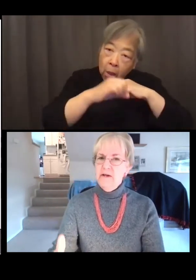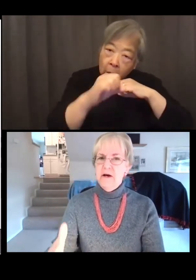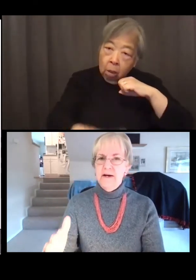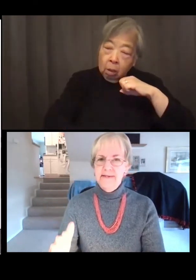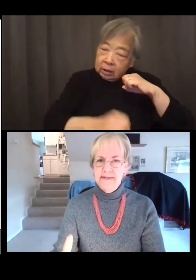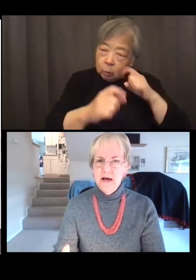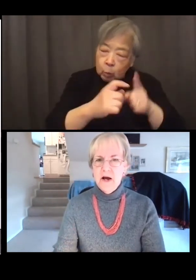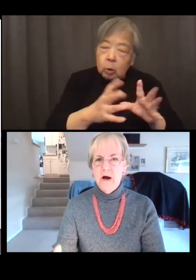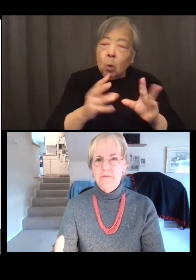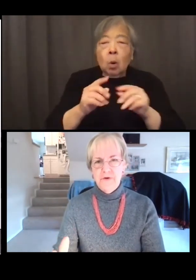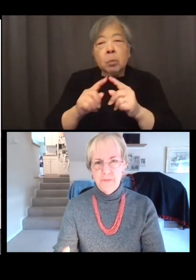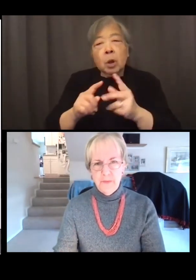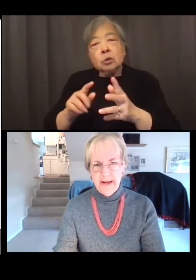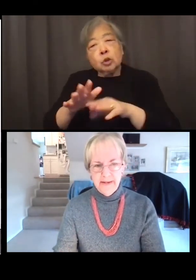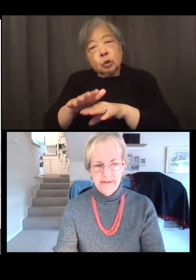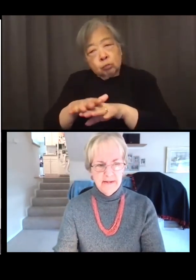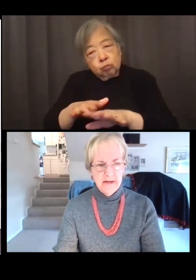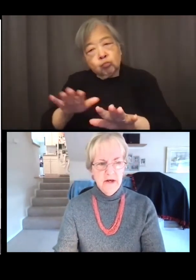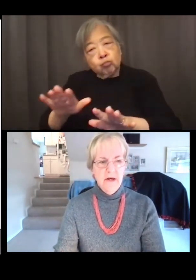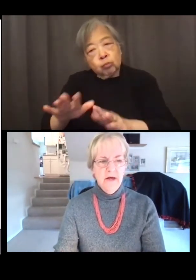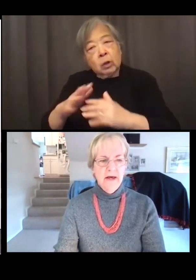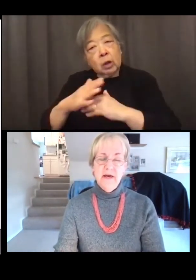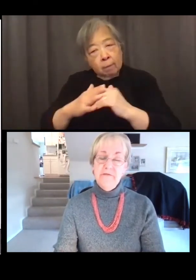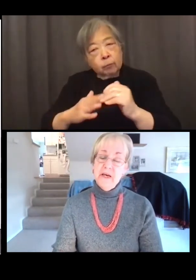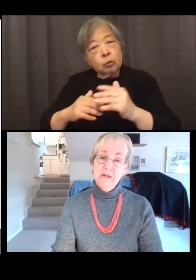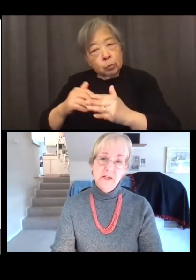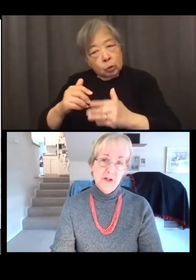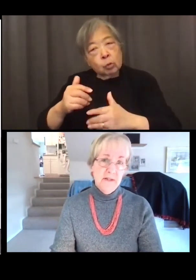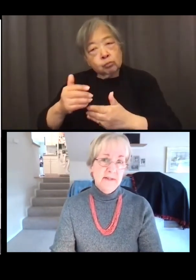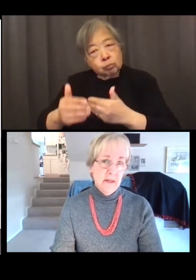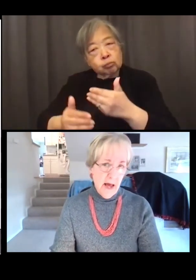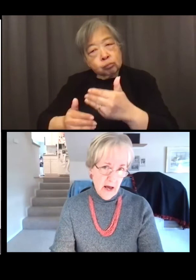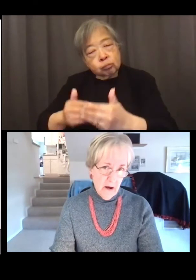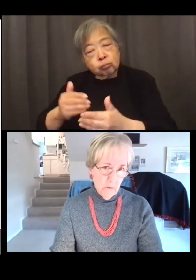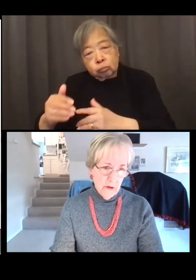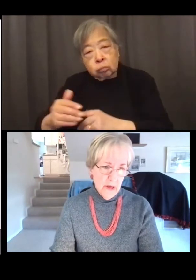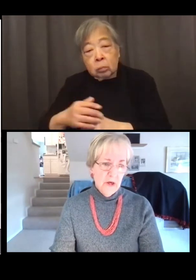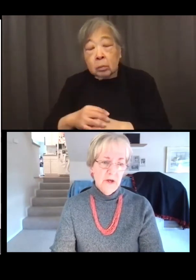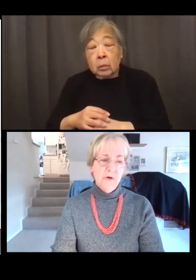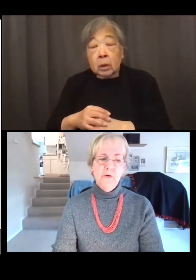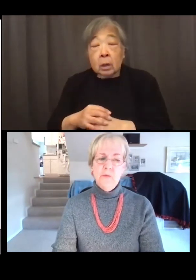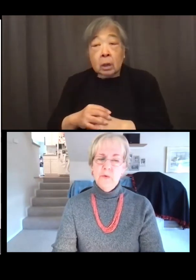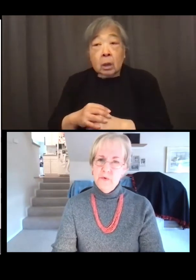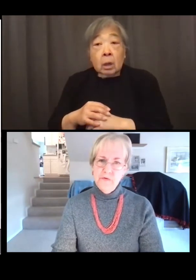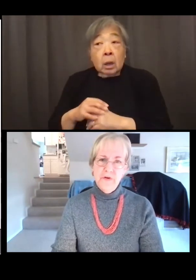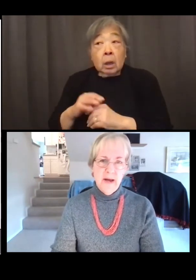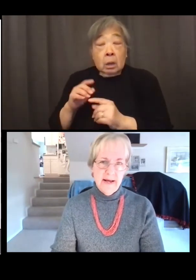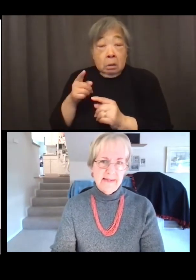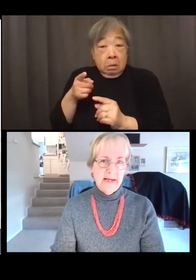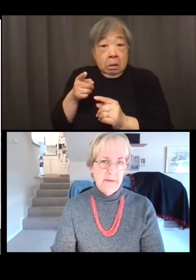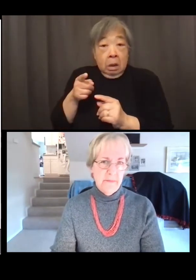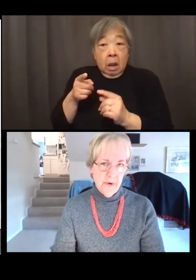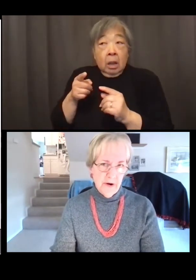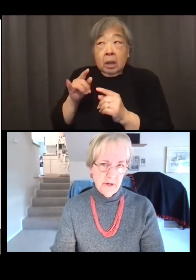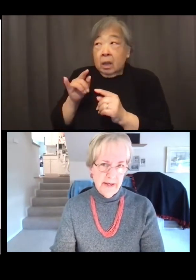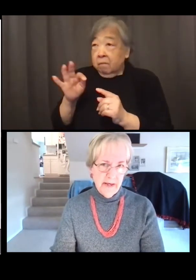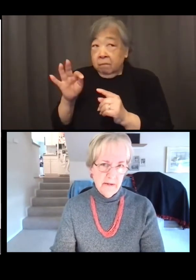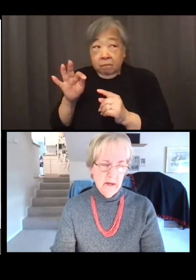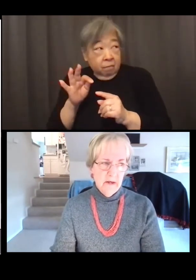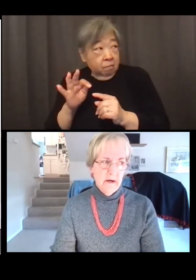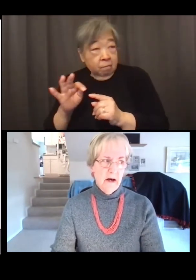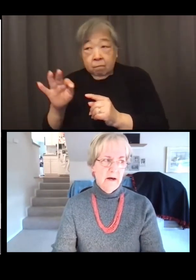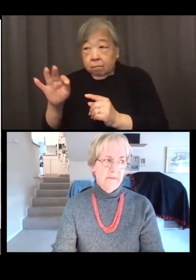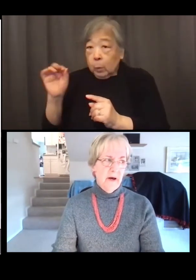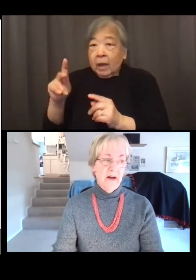a nice comfortable pace If conditions allow you can remove your mask temporarily I have